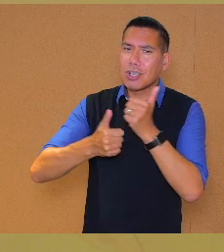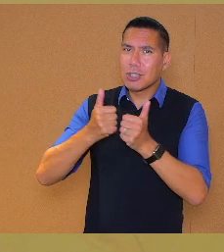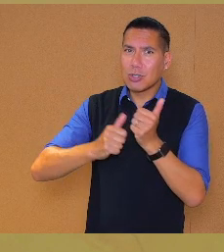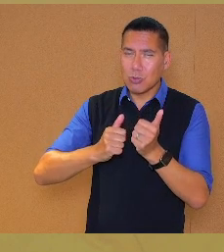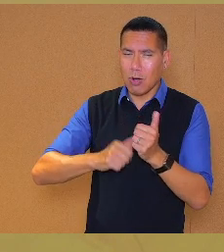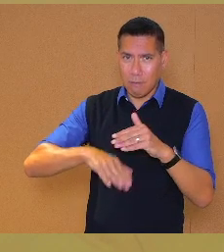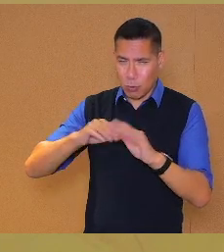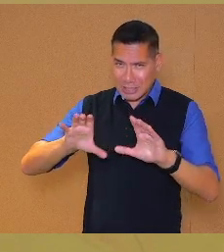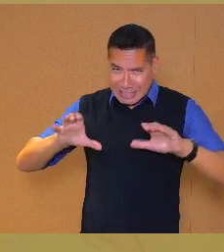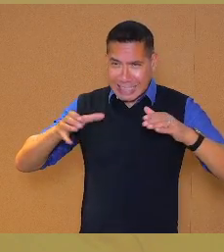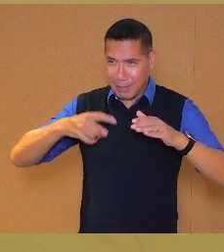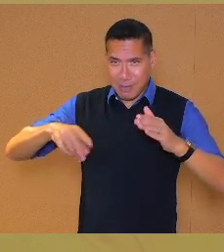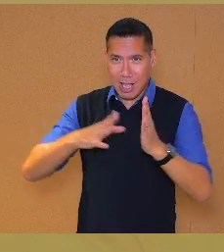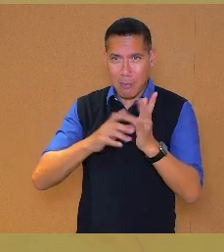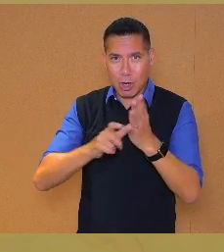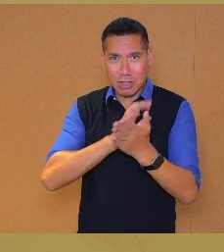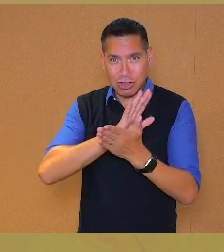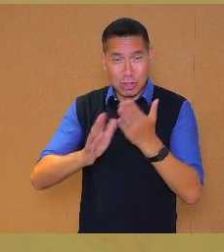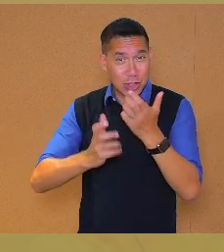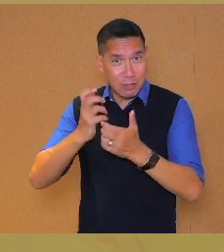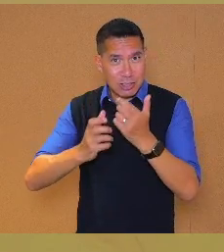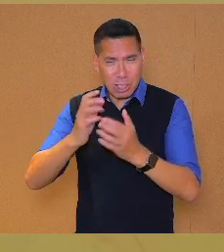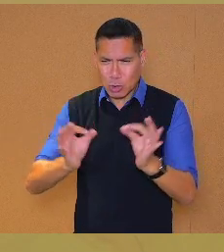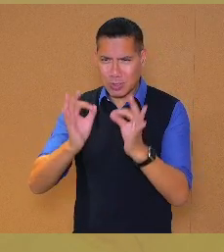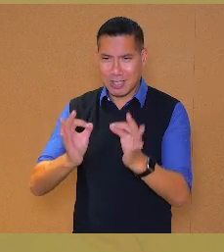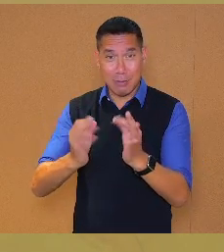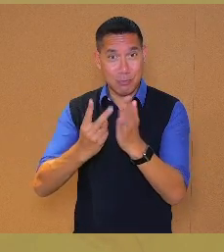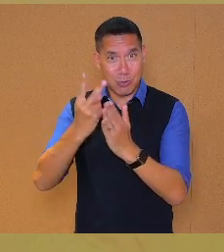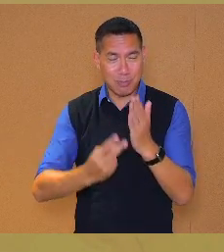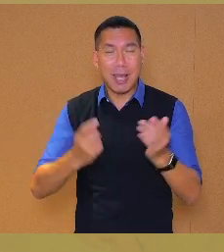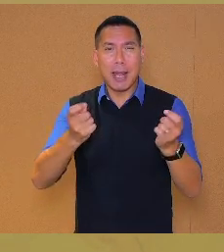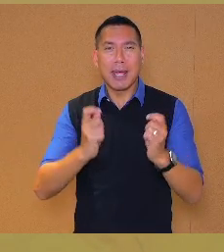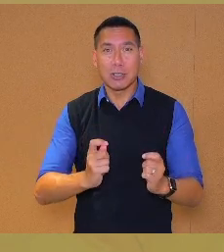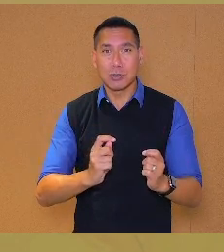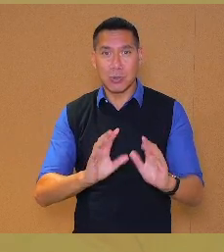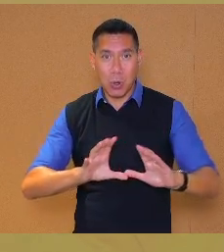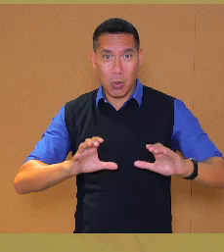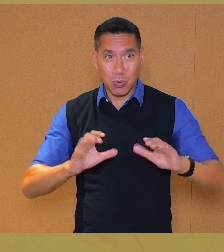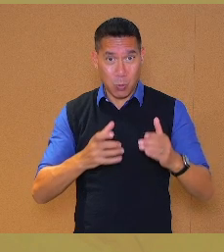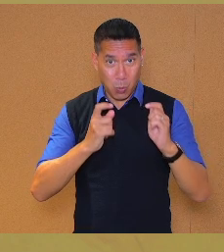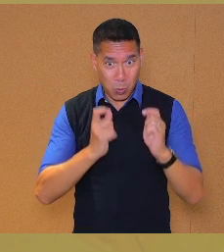entire team at Monash University on this unique program. Let's move on to our next award,